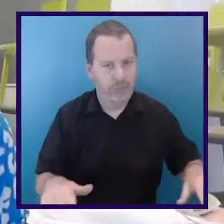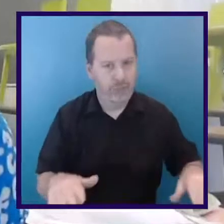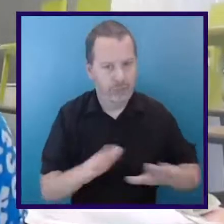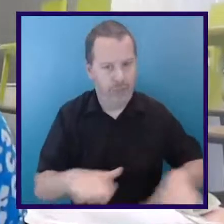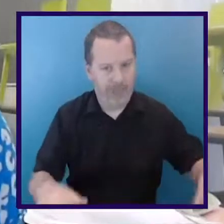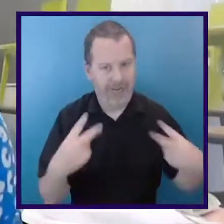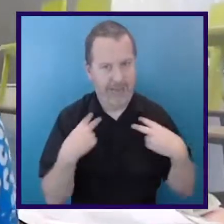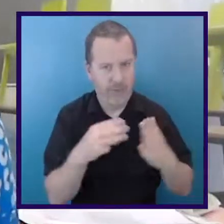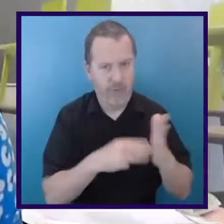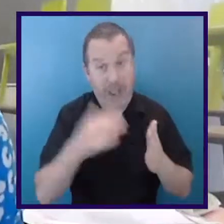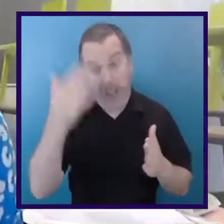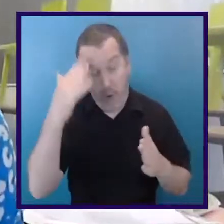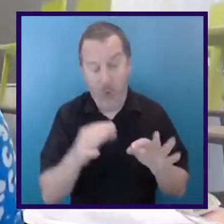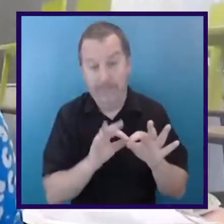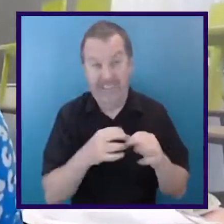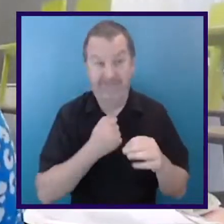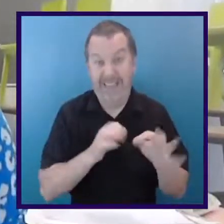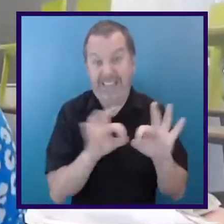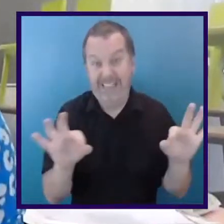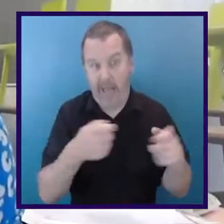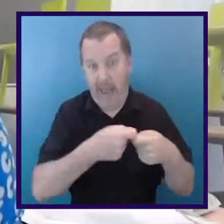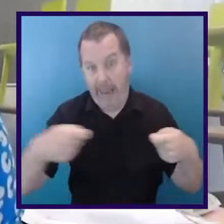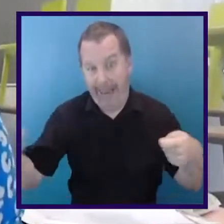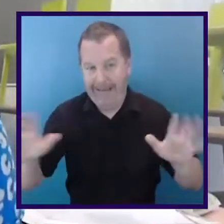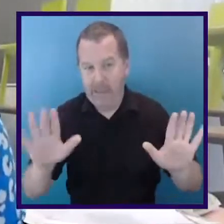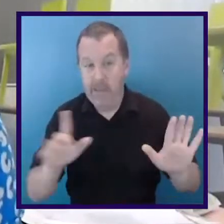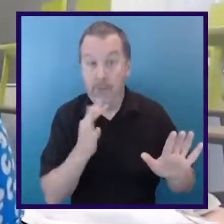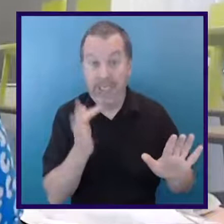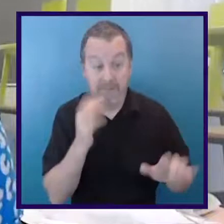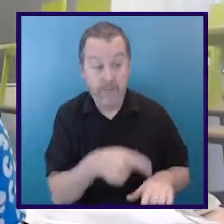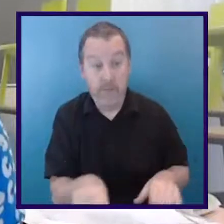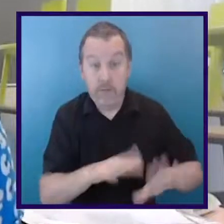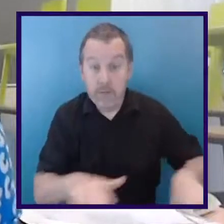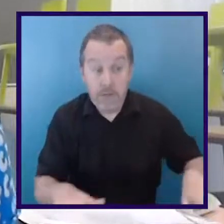I know it’s a bit longer than one statement but if we see the students have attended summer